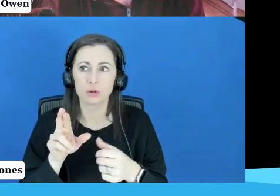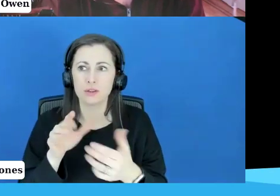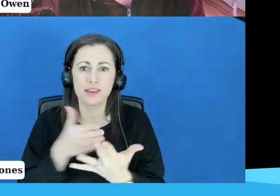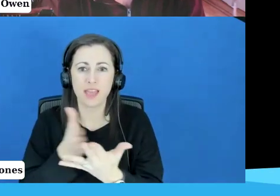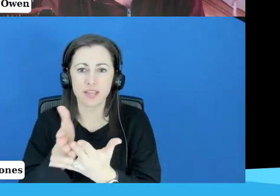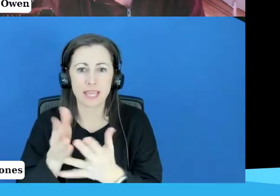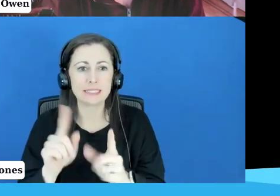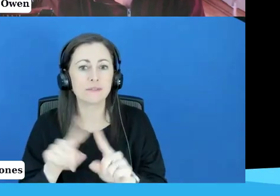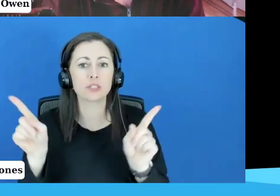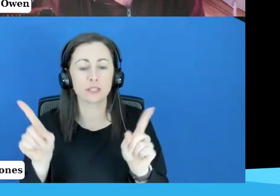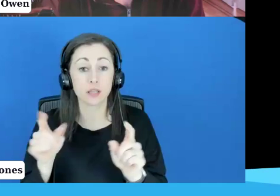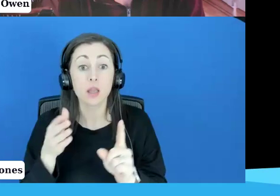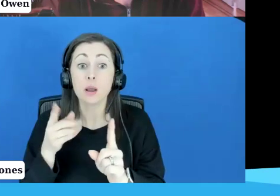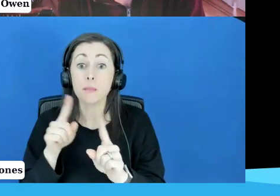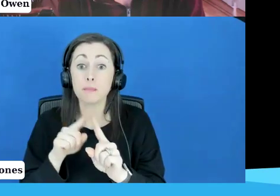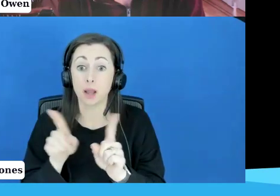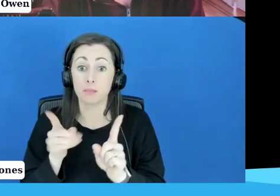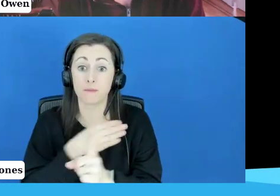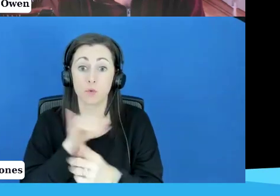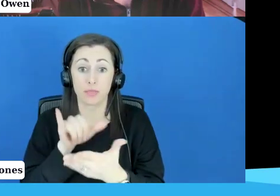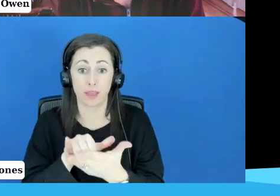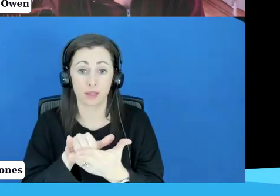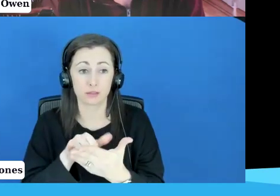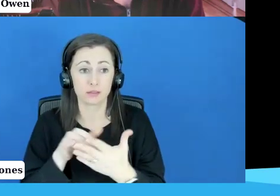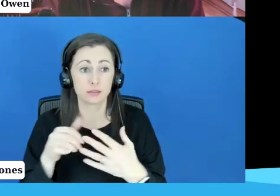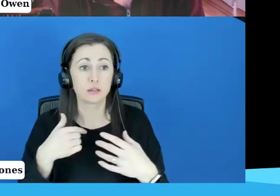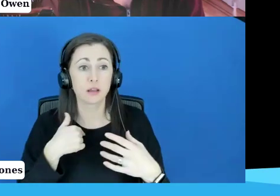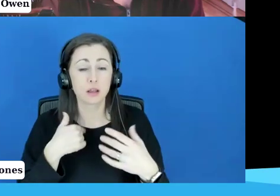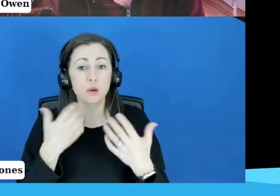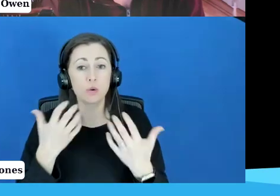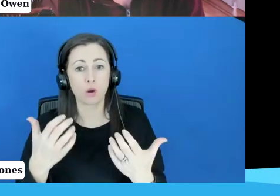But before we get to that, I do want to hear what you both have to say about this.